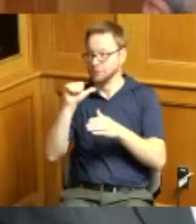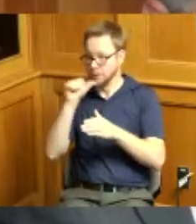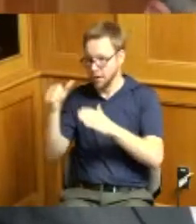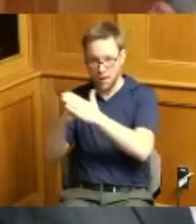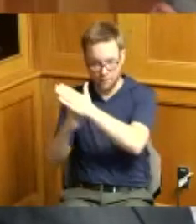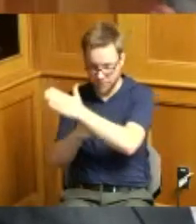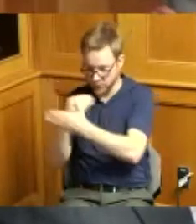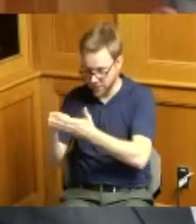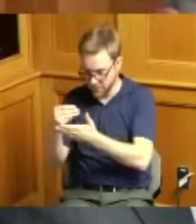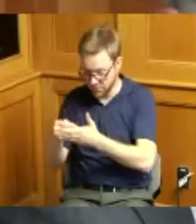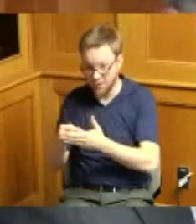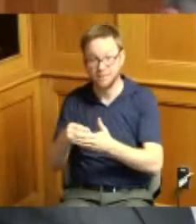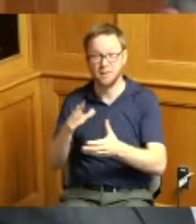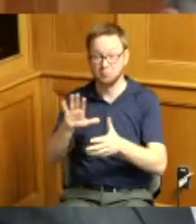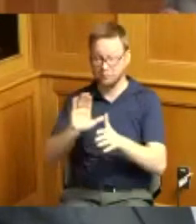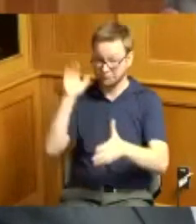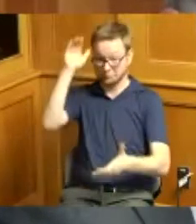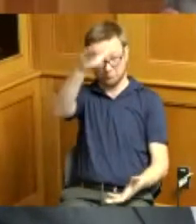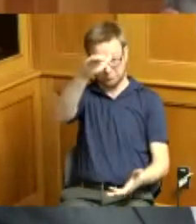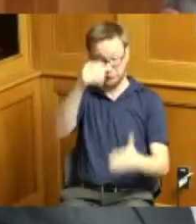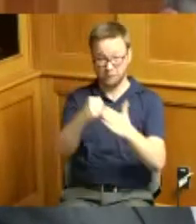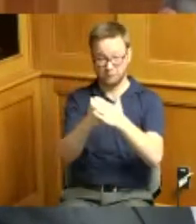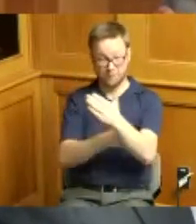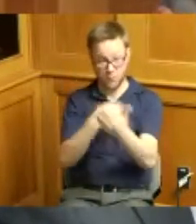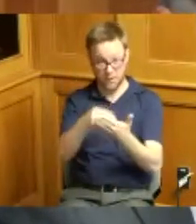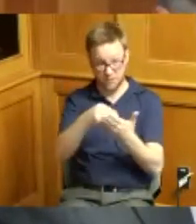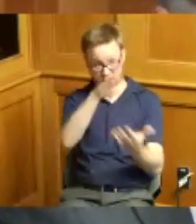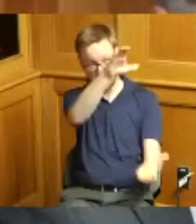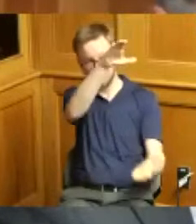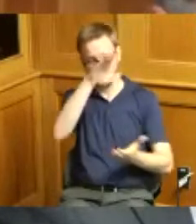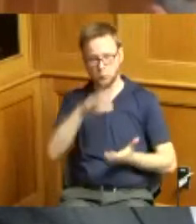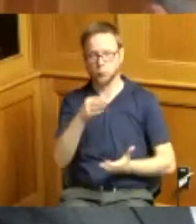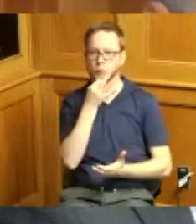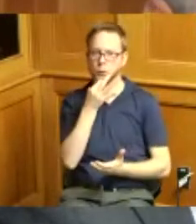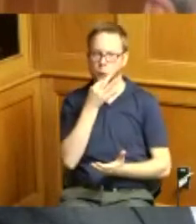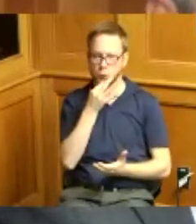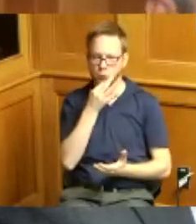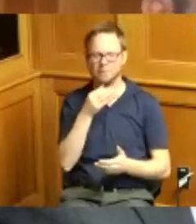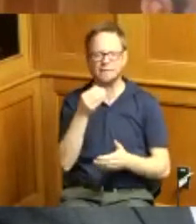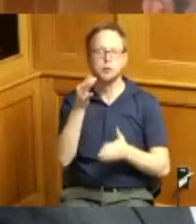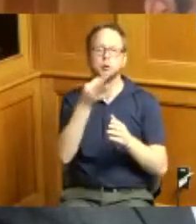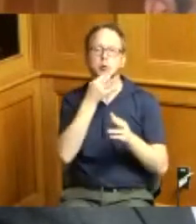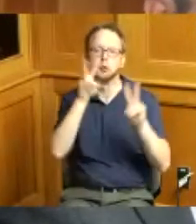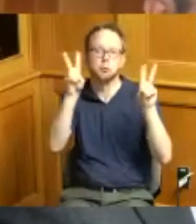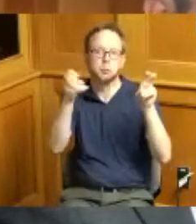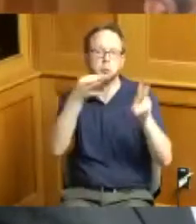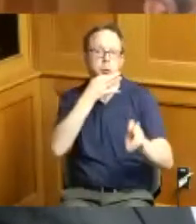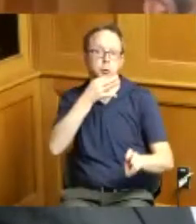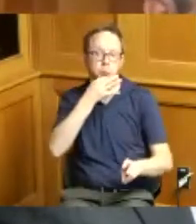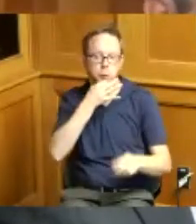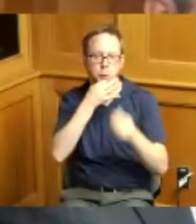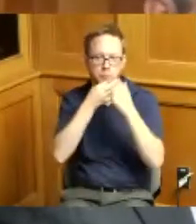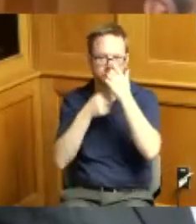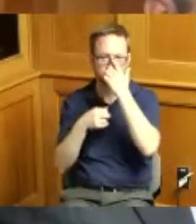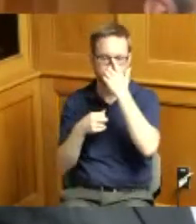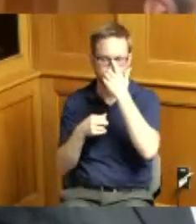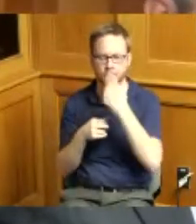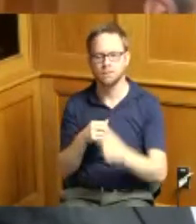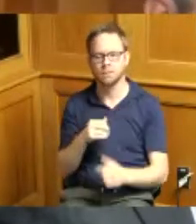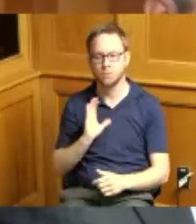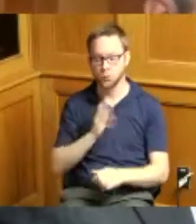larger will be coming sometime soon was the answer and so the work that we're doing locally